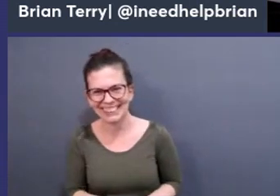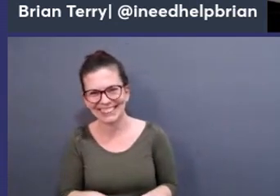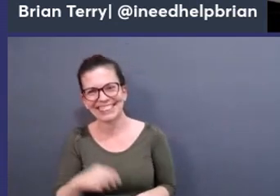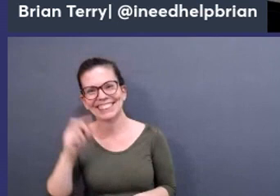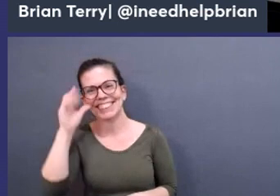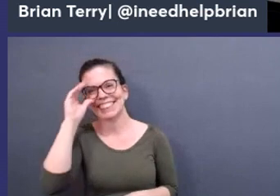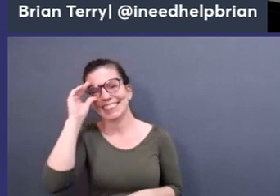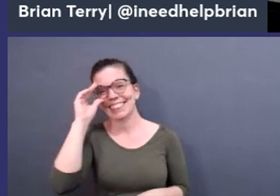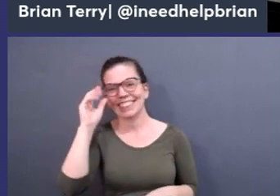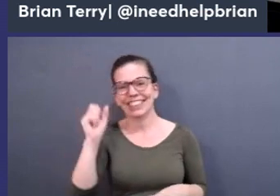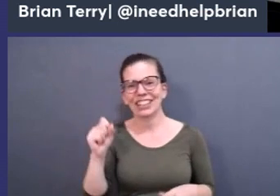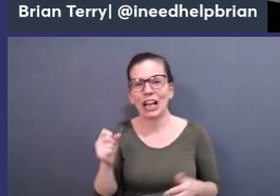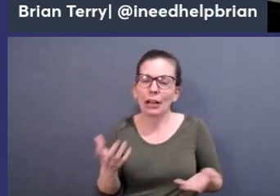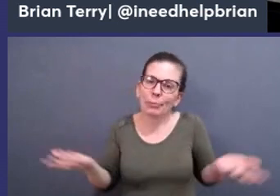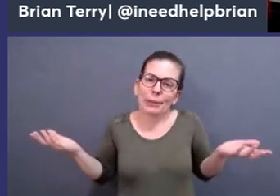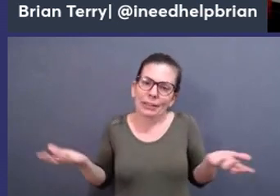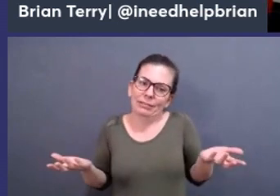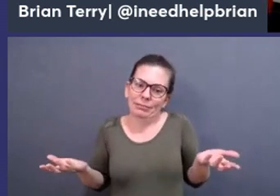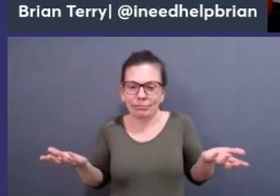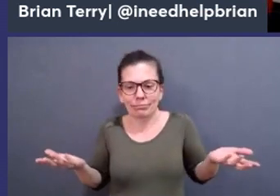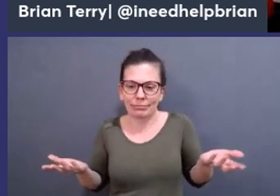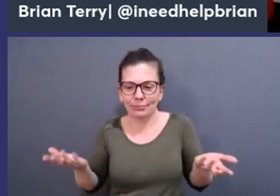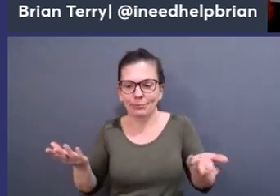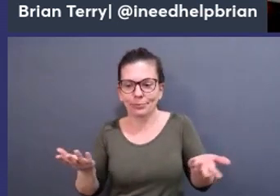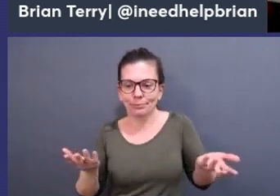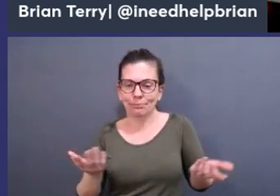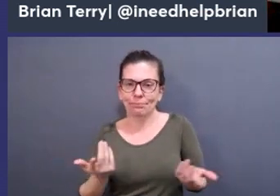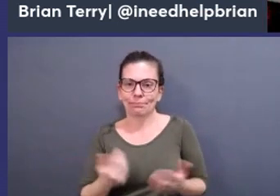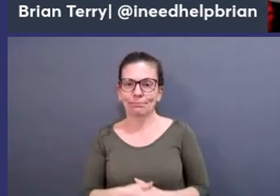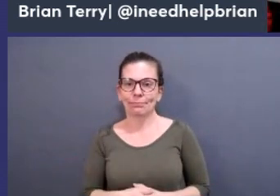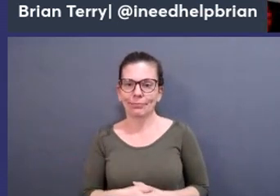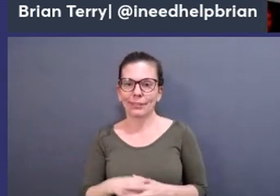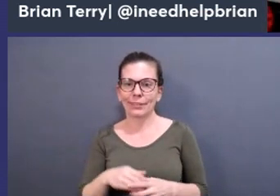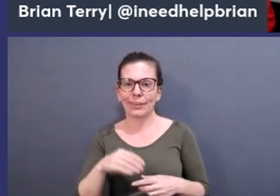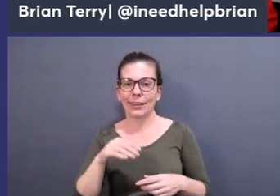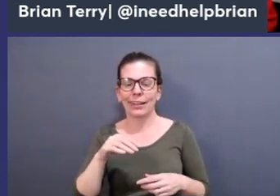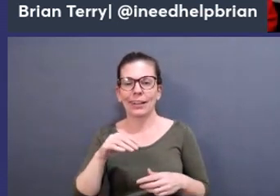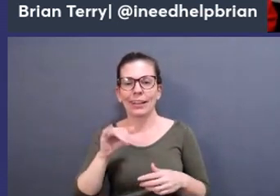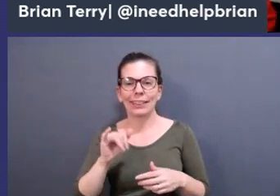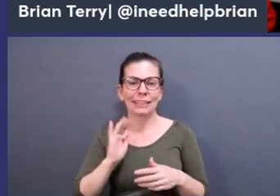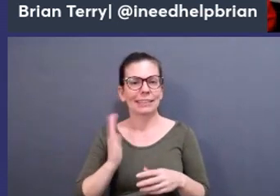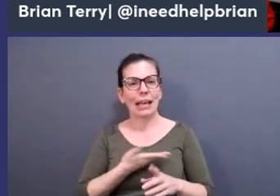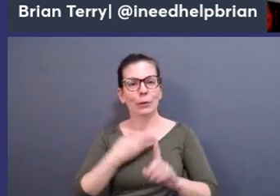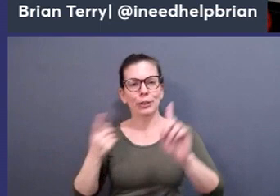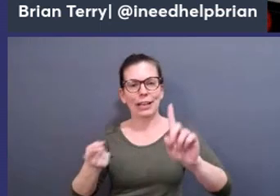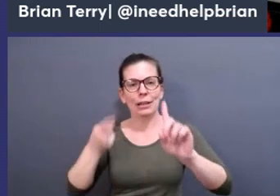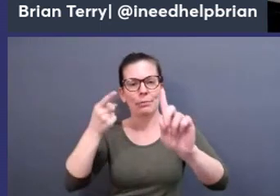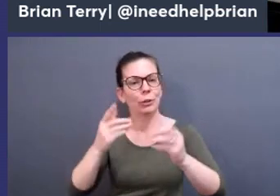That is our aim to kinda make it as easy and quick for somebody